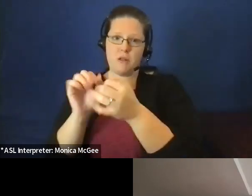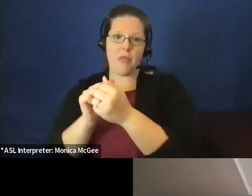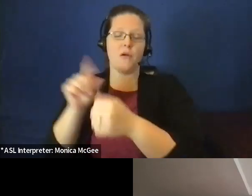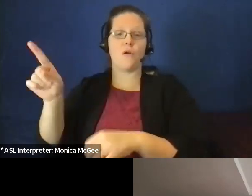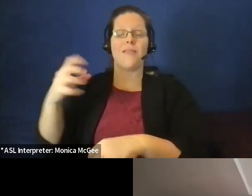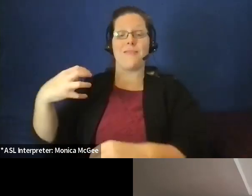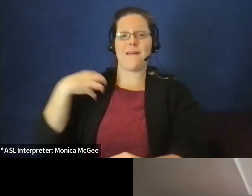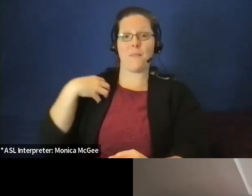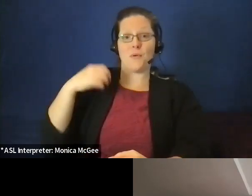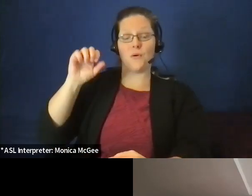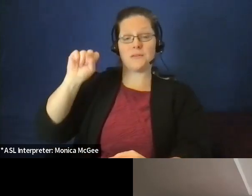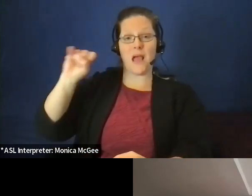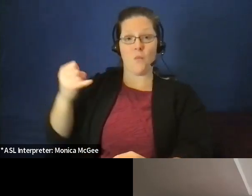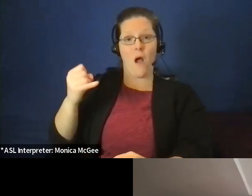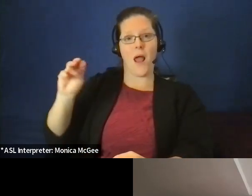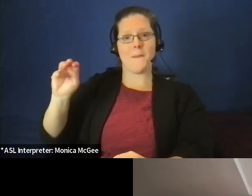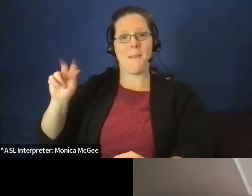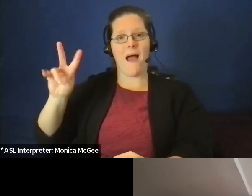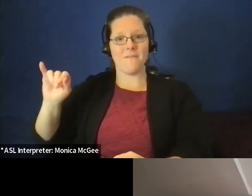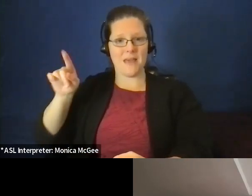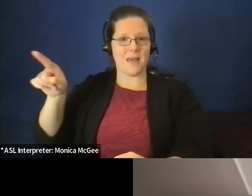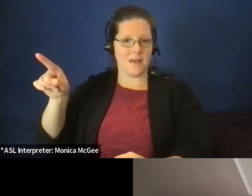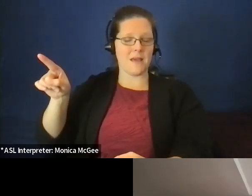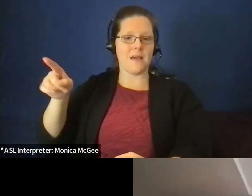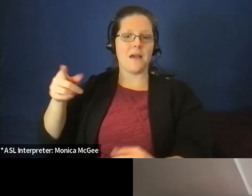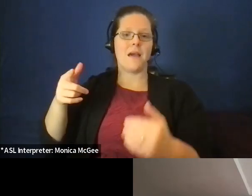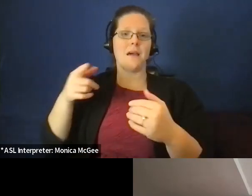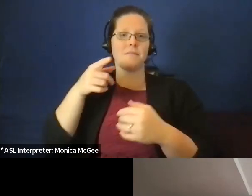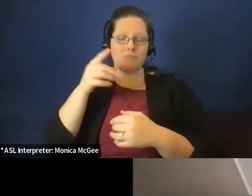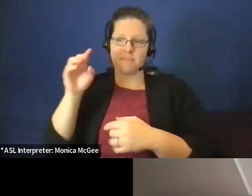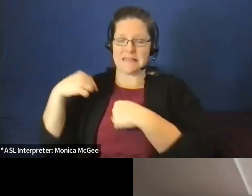As bent has done in Florida -- Beth has done in Florida. Puerto Rico